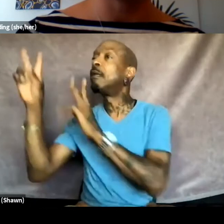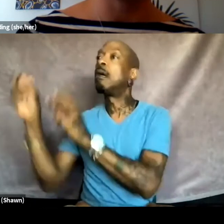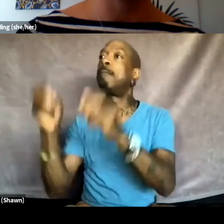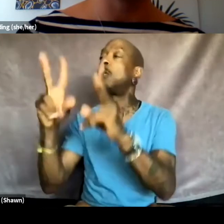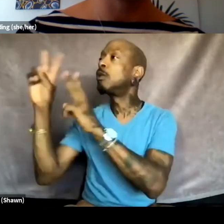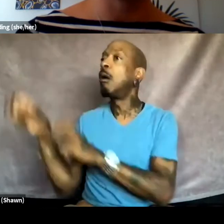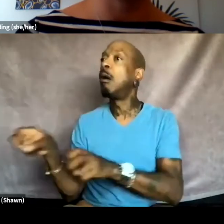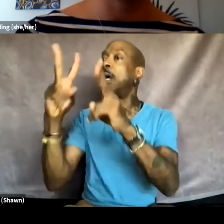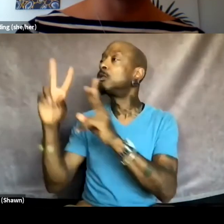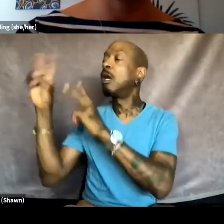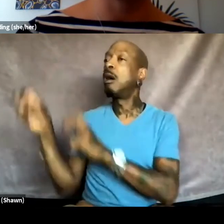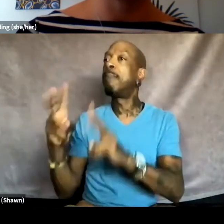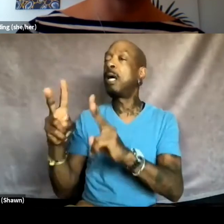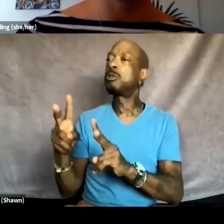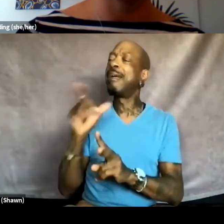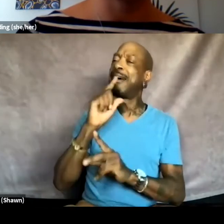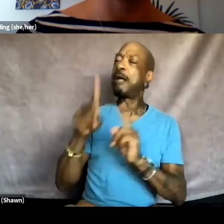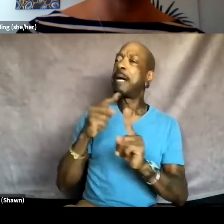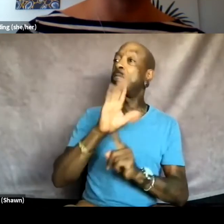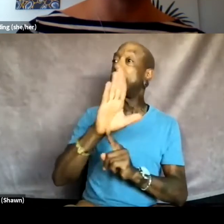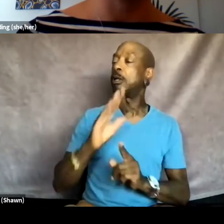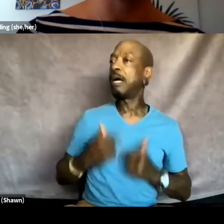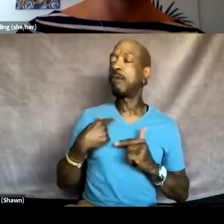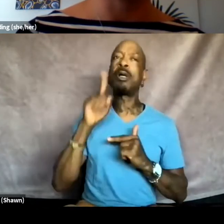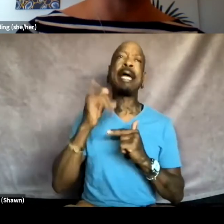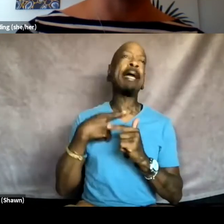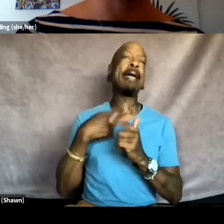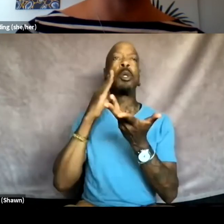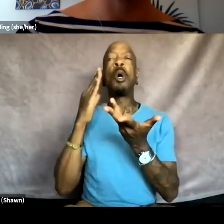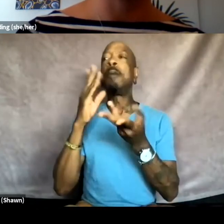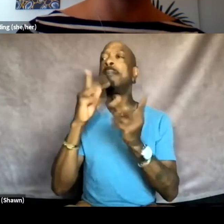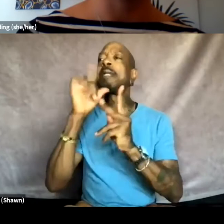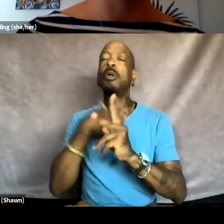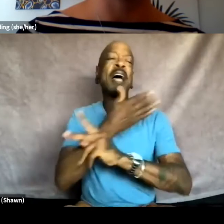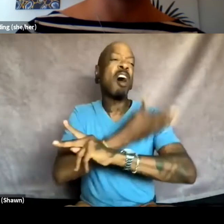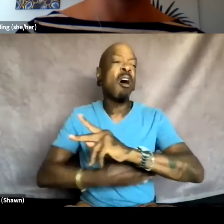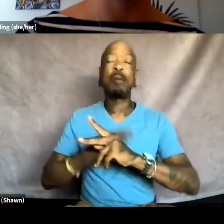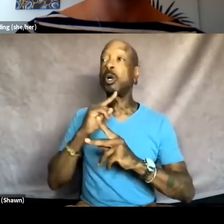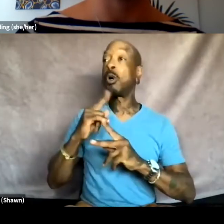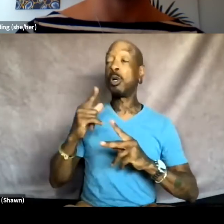Keah Brown: of people who don't have legs or arms, I may say, look at them they're still